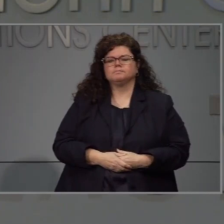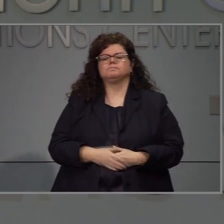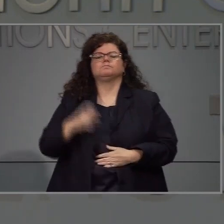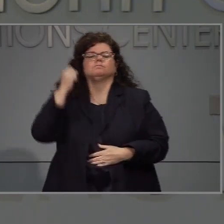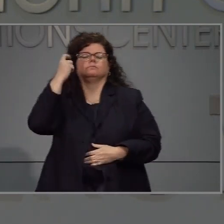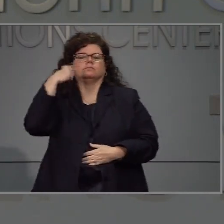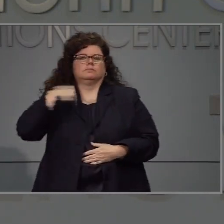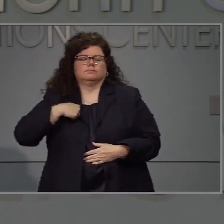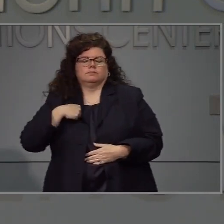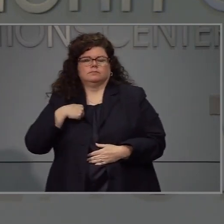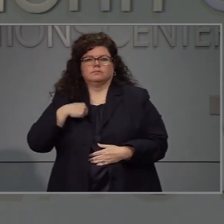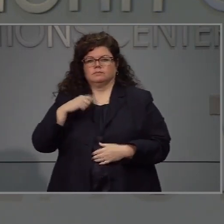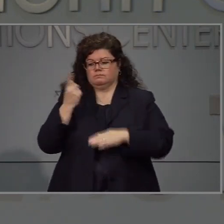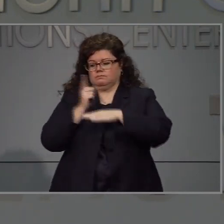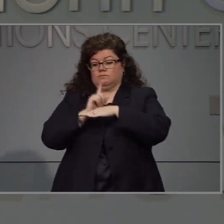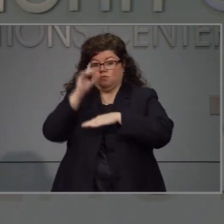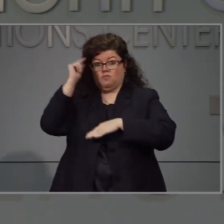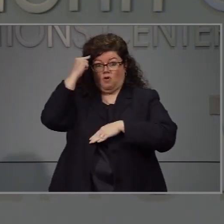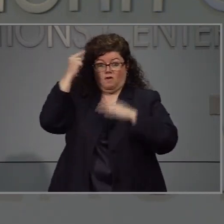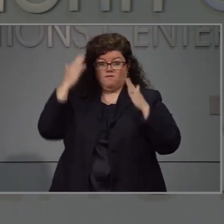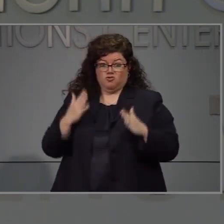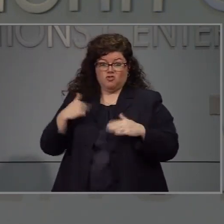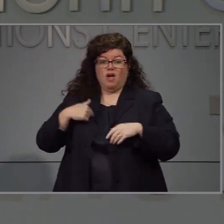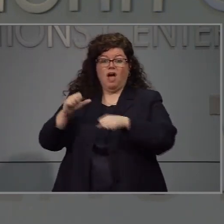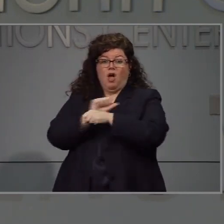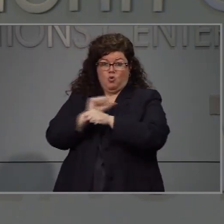IS ONLY GOING TO COME 0.7. WELL FIRST AND WE'VE BEEN WORKING CLOSELY WITH THE RESTAURANT ASSOCIATION AND A